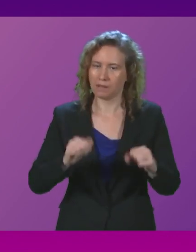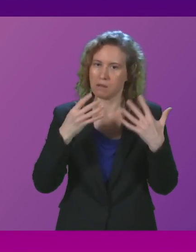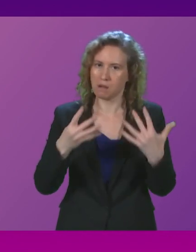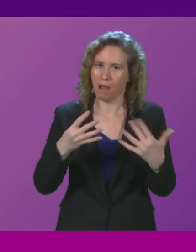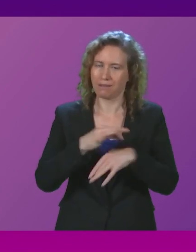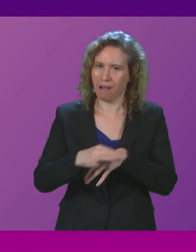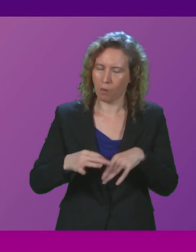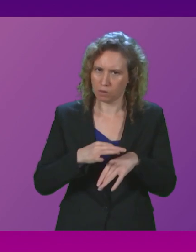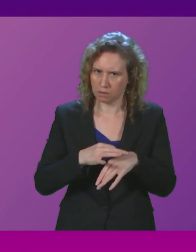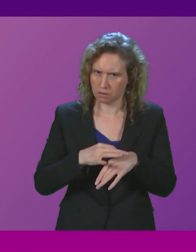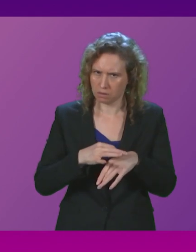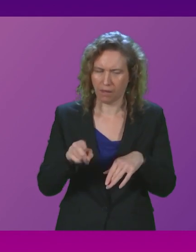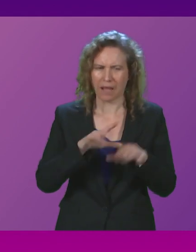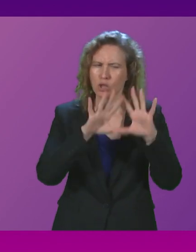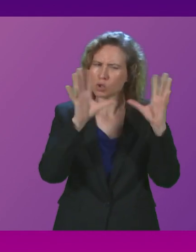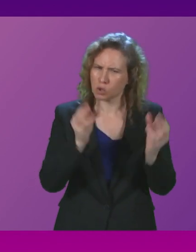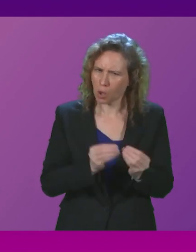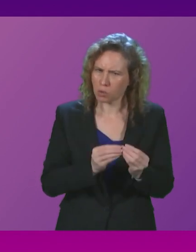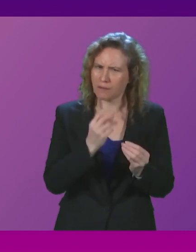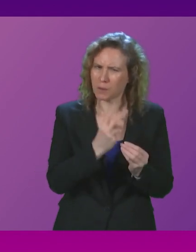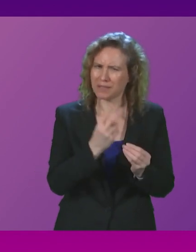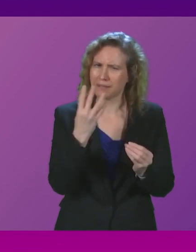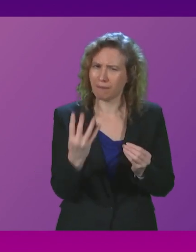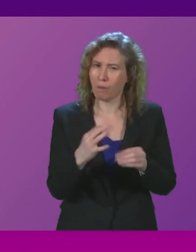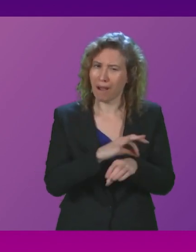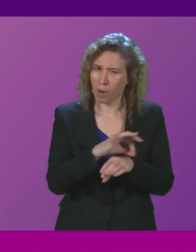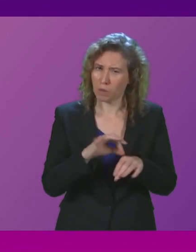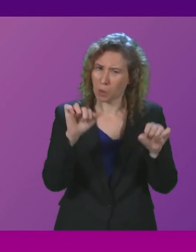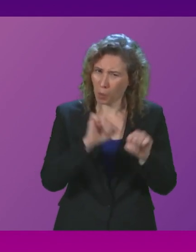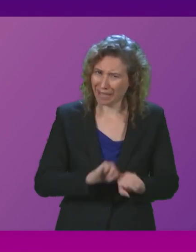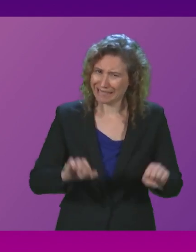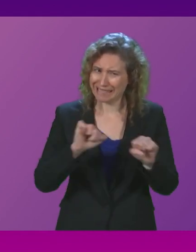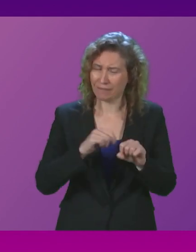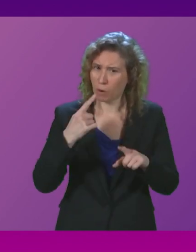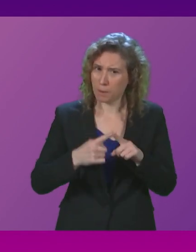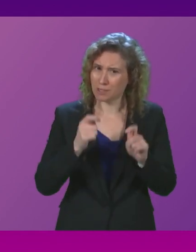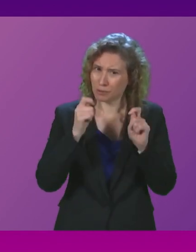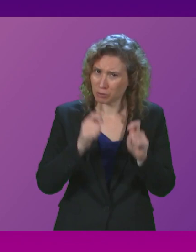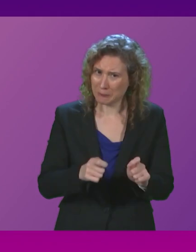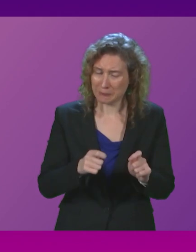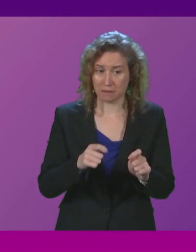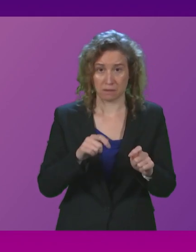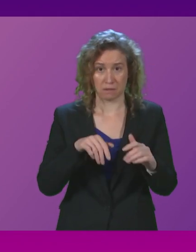That is a total of 24 hours’ waiting for emergency treatment in just four days, all